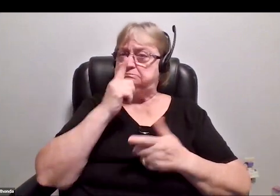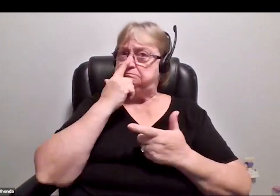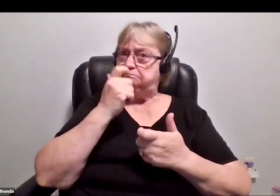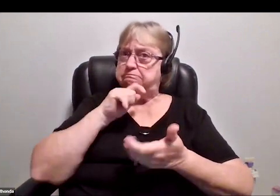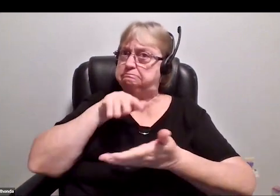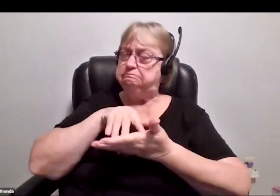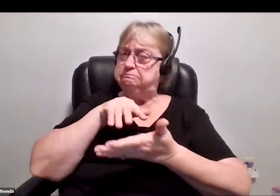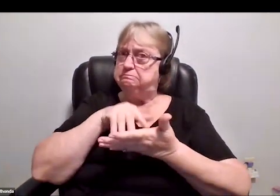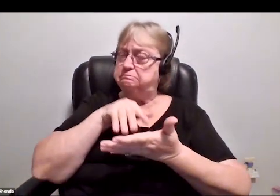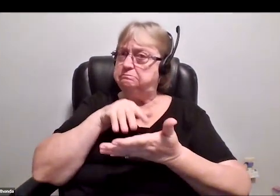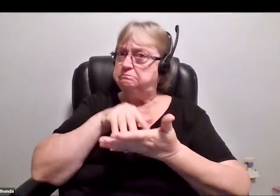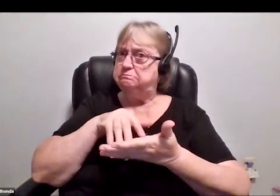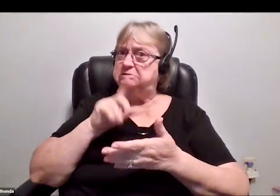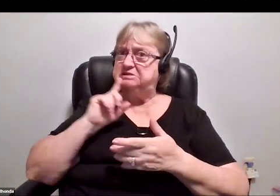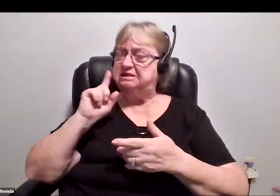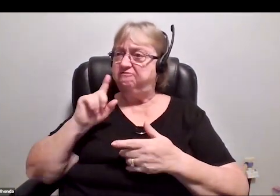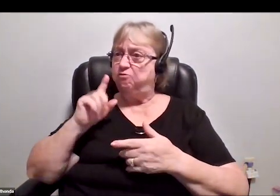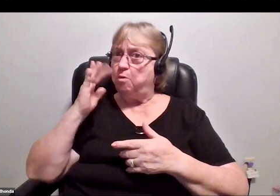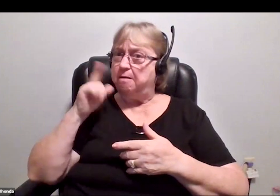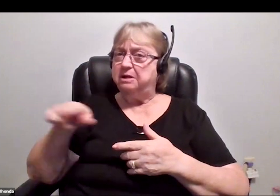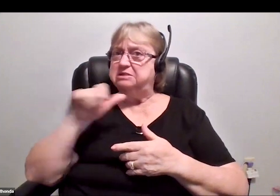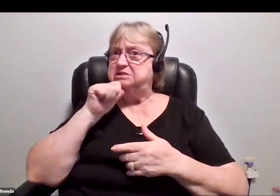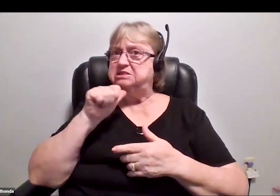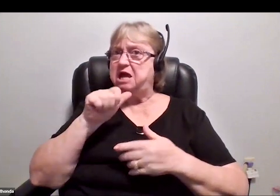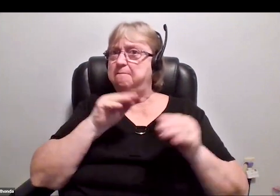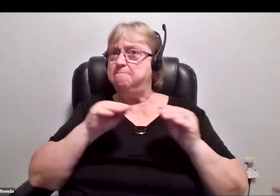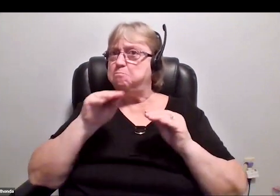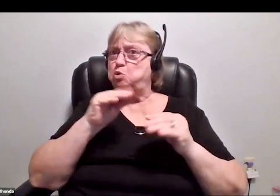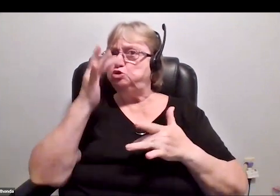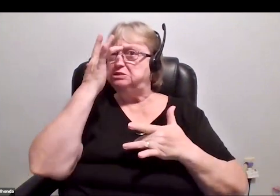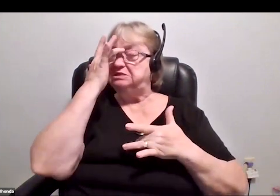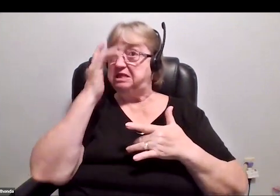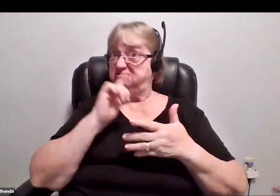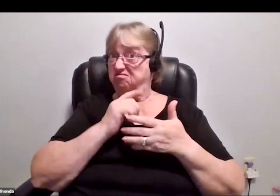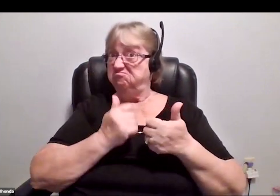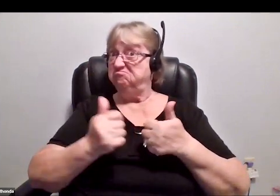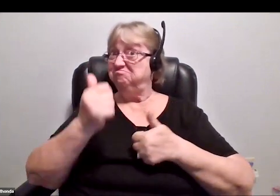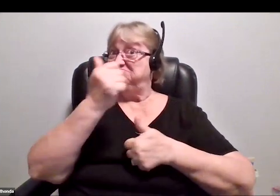because they didn't get motion sick. They were actually superior [chuckles] for space flight